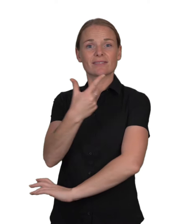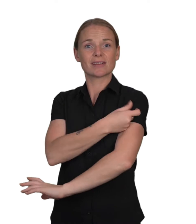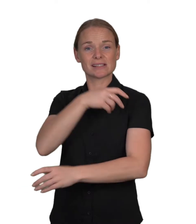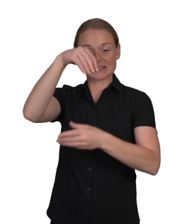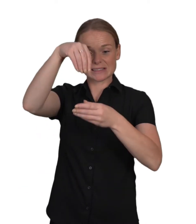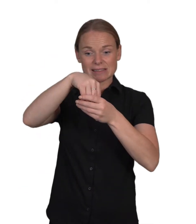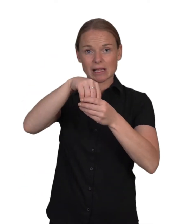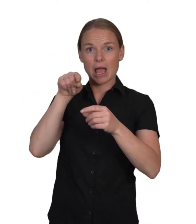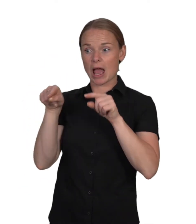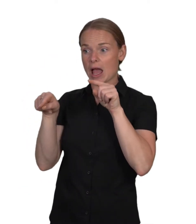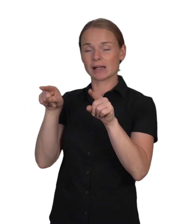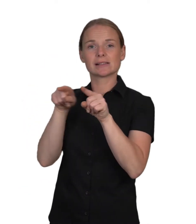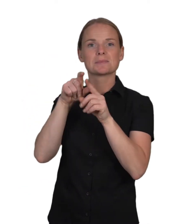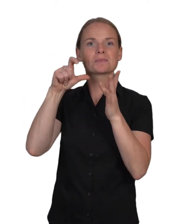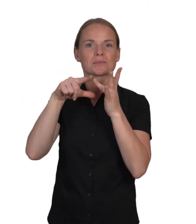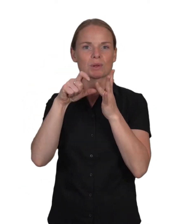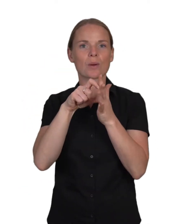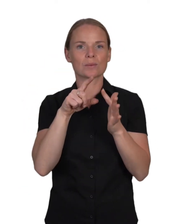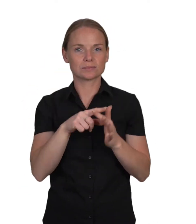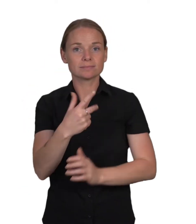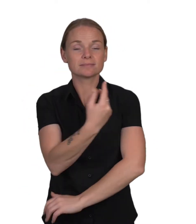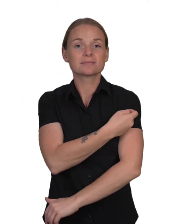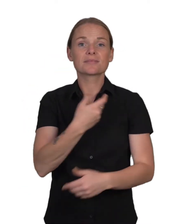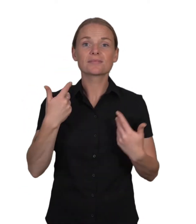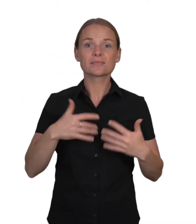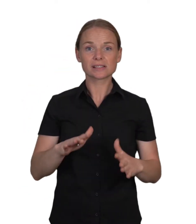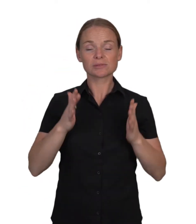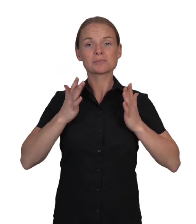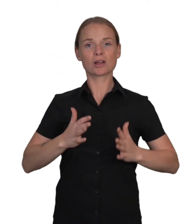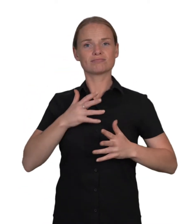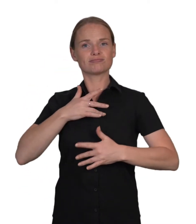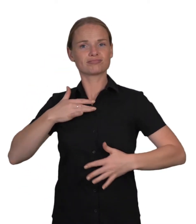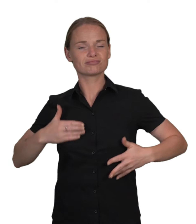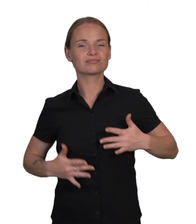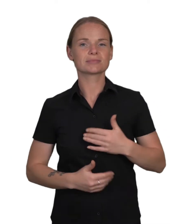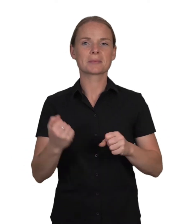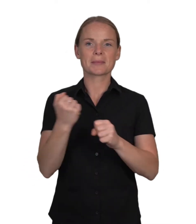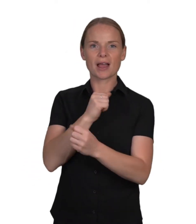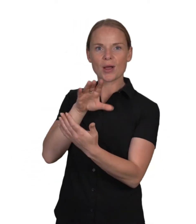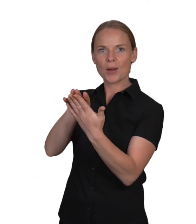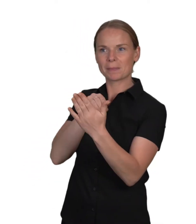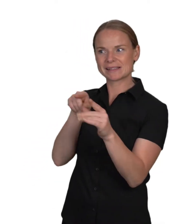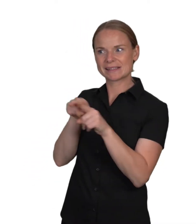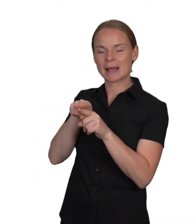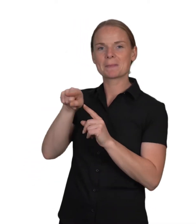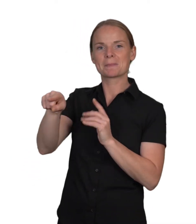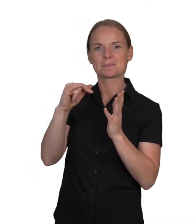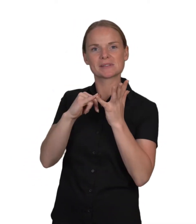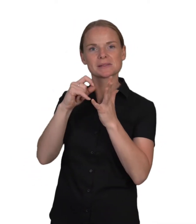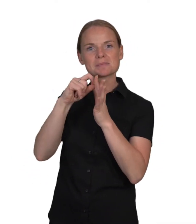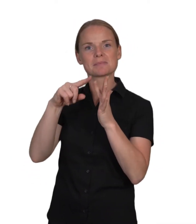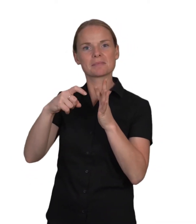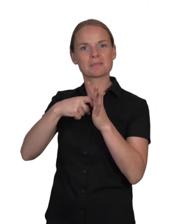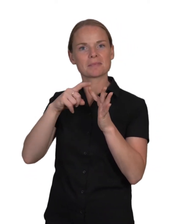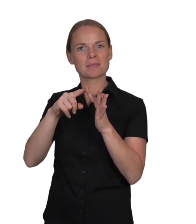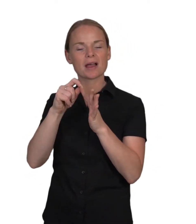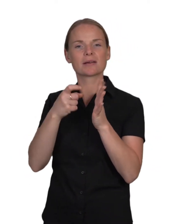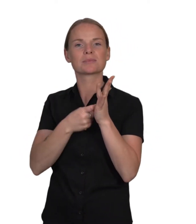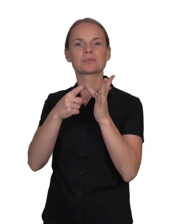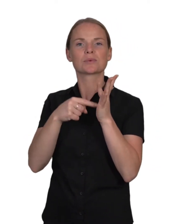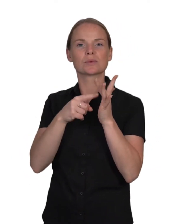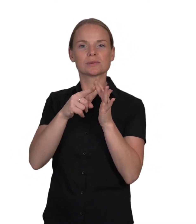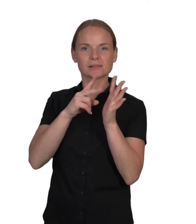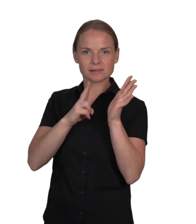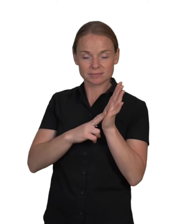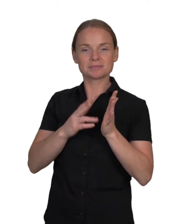After getting the vaccine, your body makes copies of the spike protein.